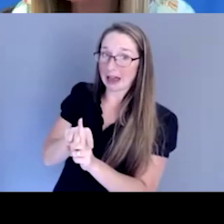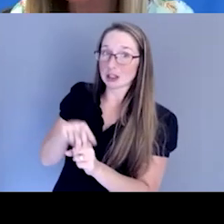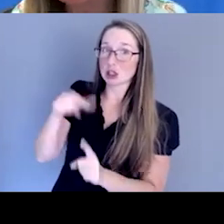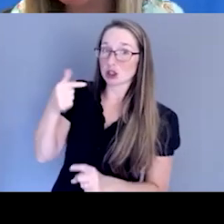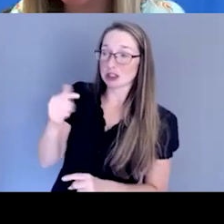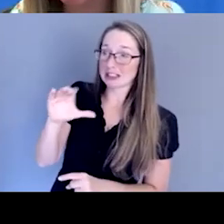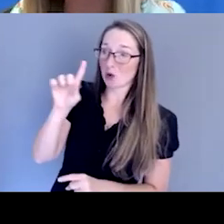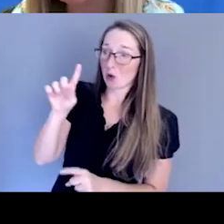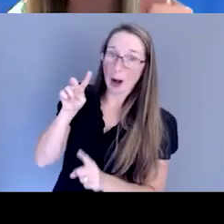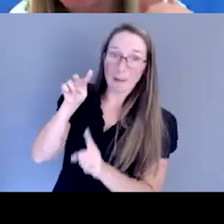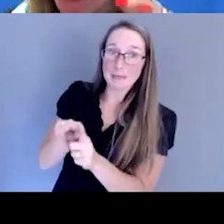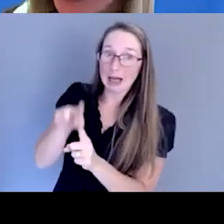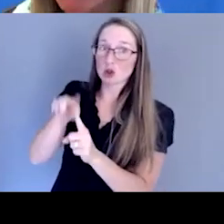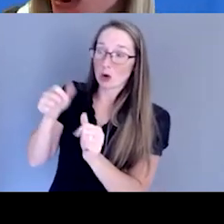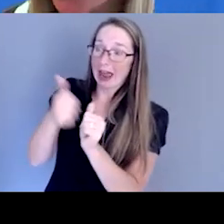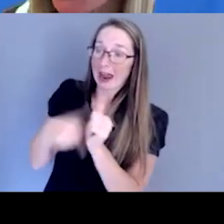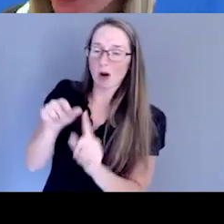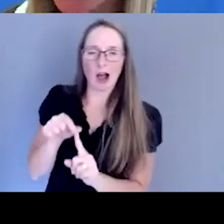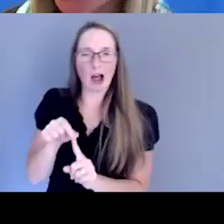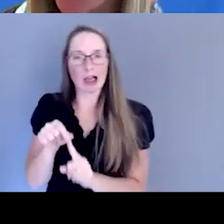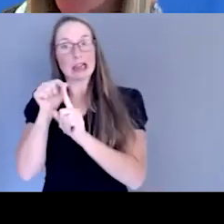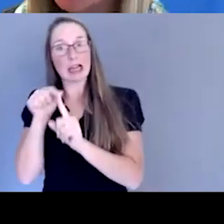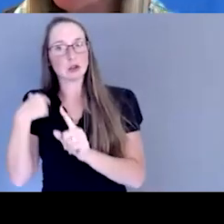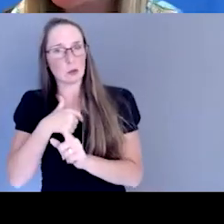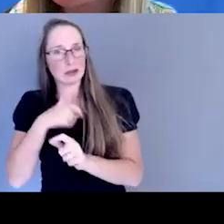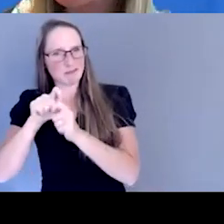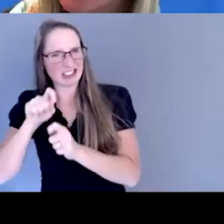applies to everyone unless we specify otherwise.